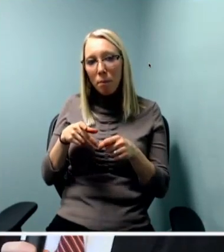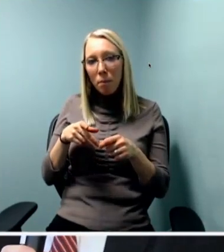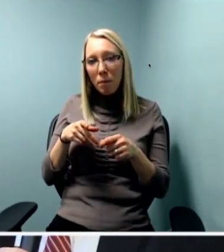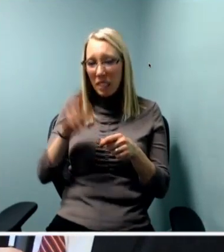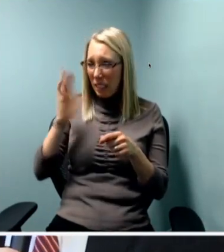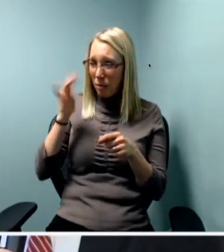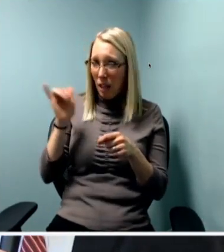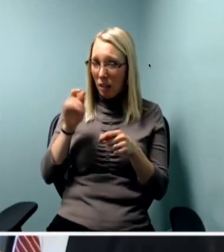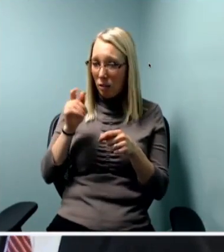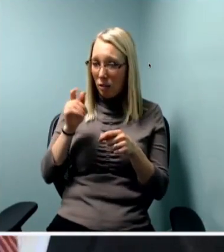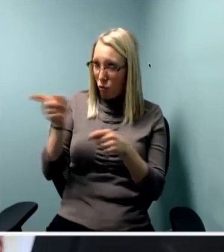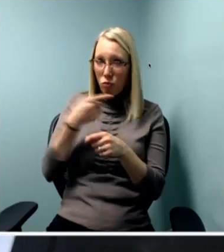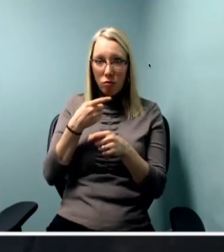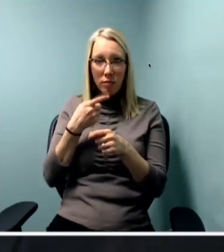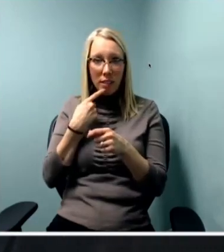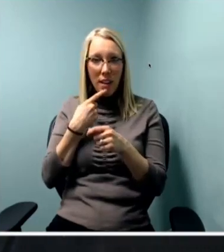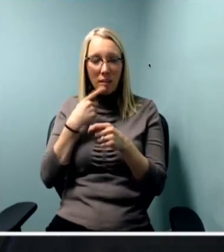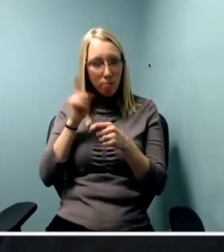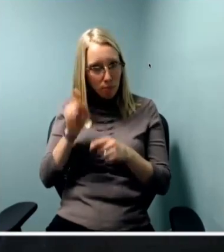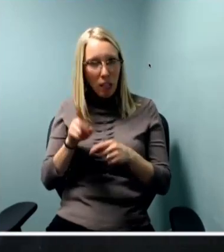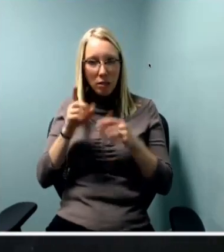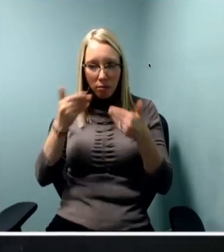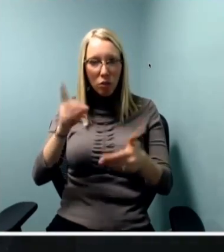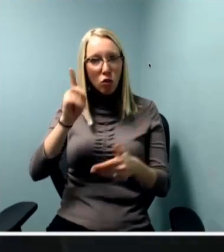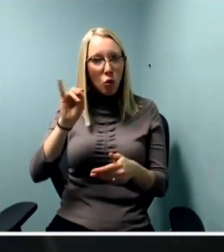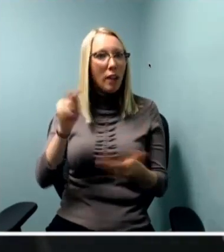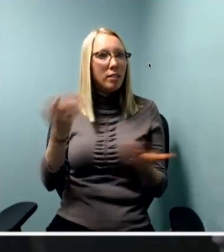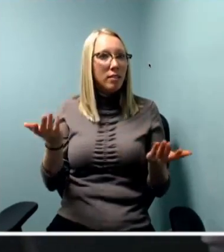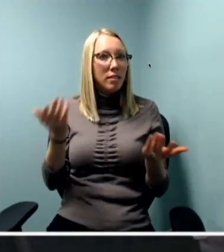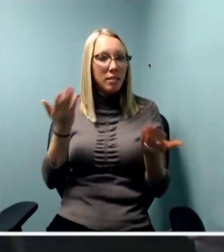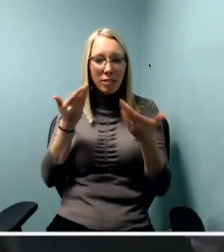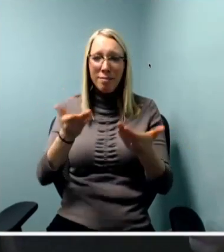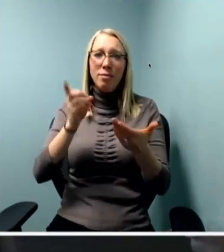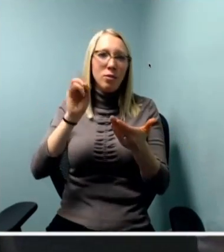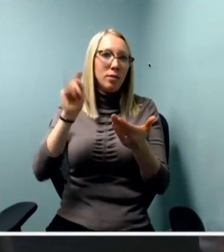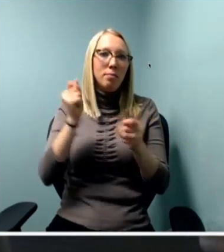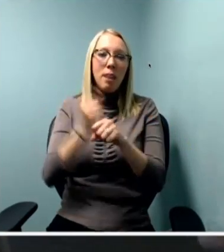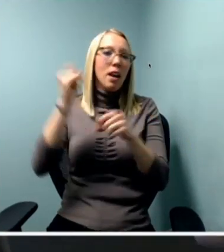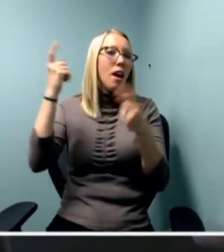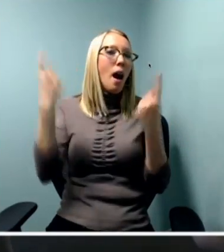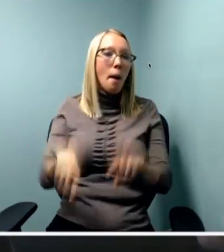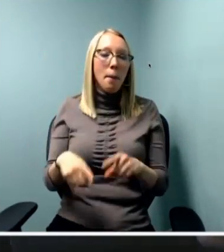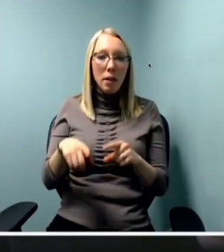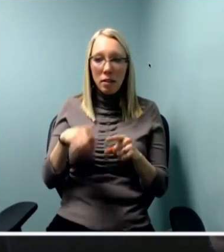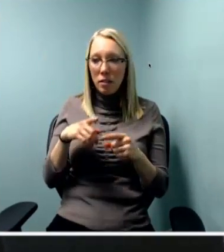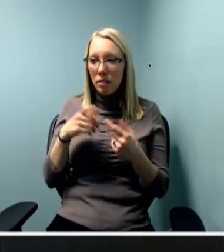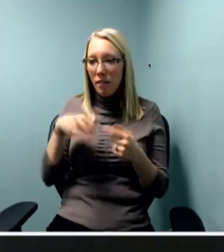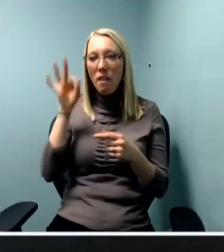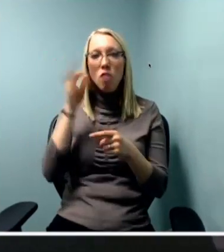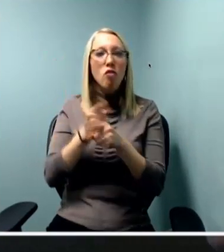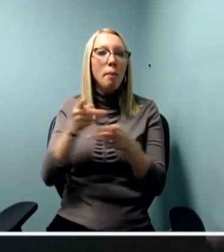You just gotta get out there and do it, make it happen. You might find a place in BU, I hear.